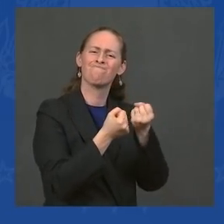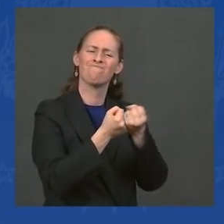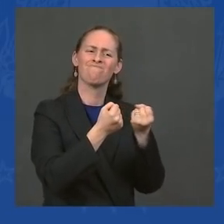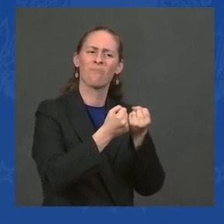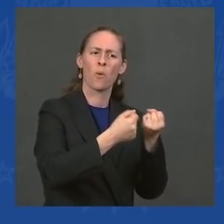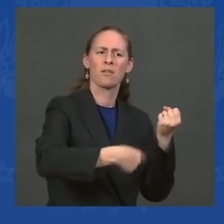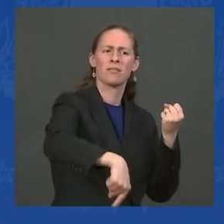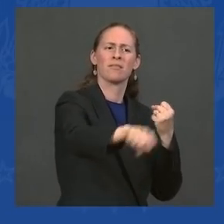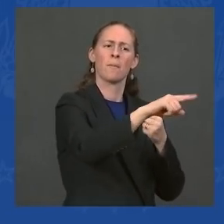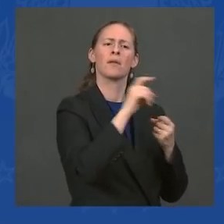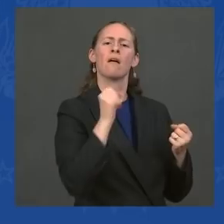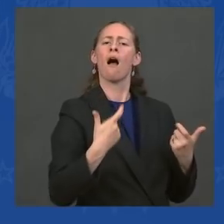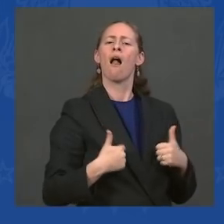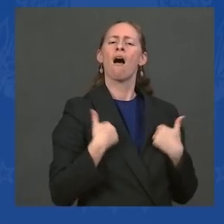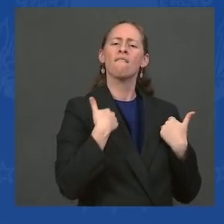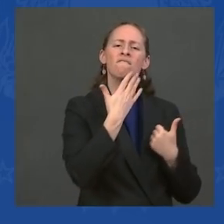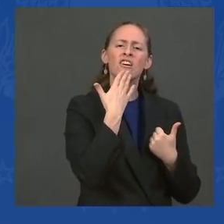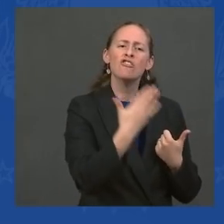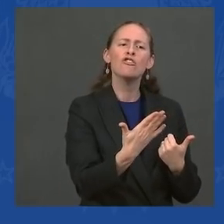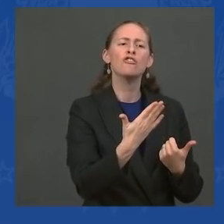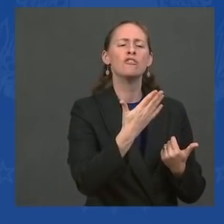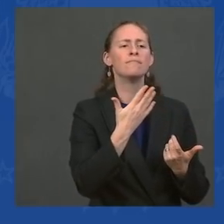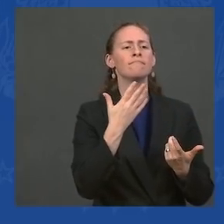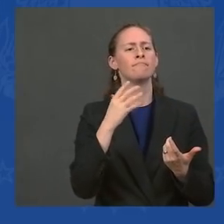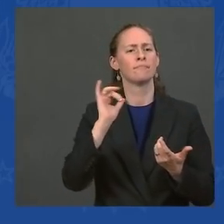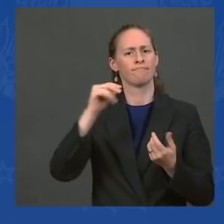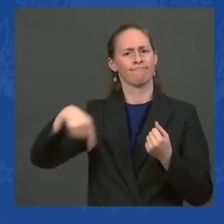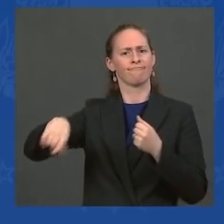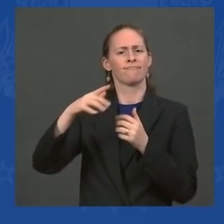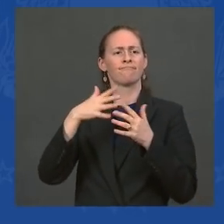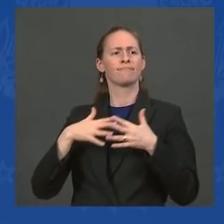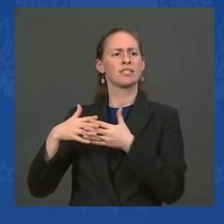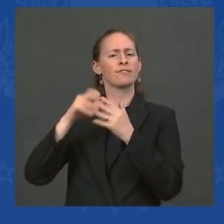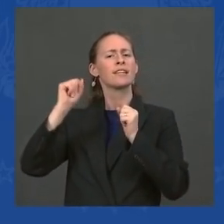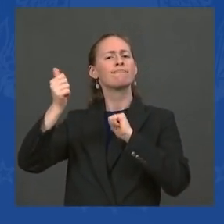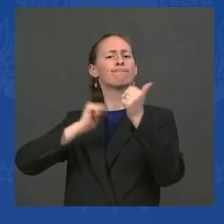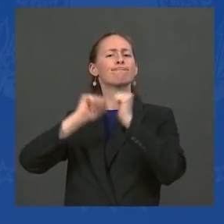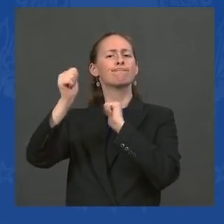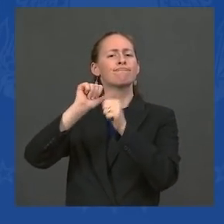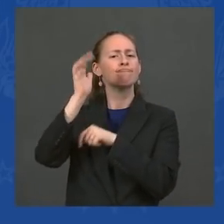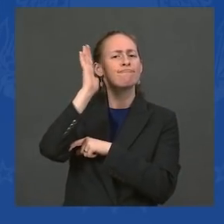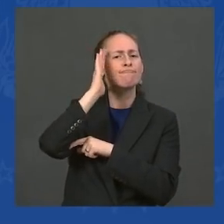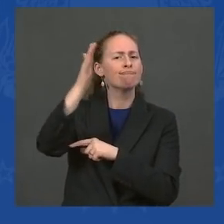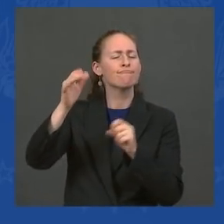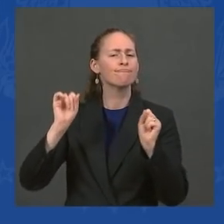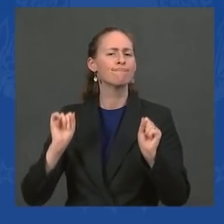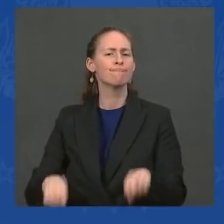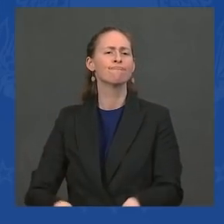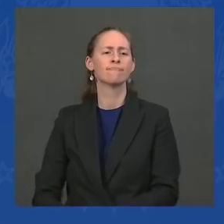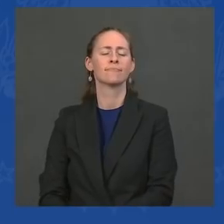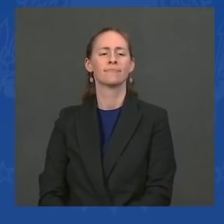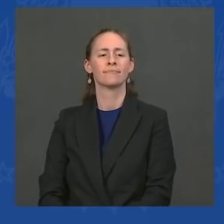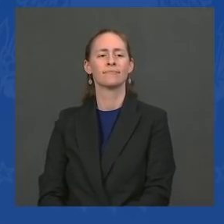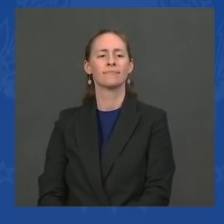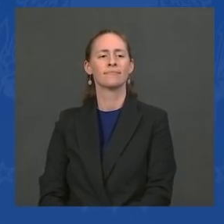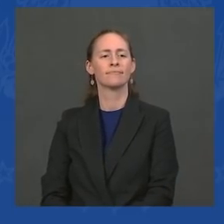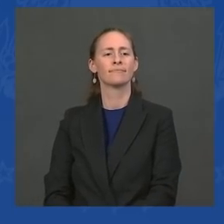we're positioning our country to compete in the future. You know, when I talk to all you folks out in the playground, and as I joked --